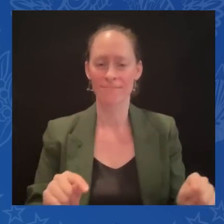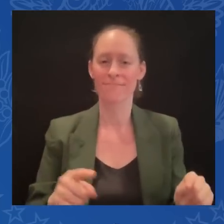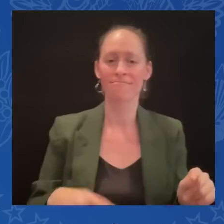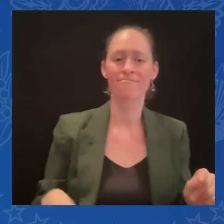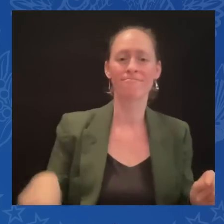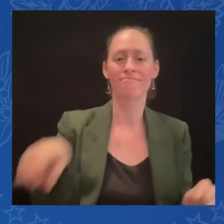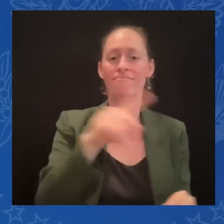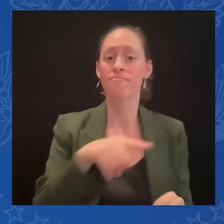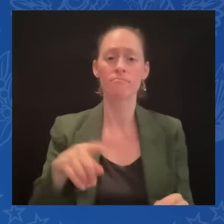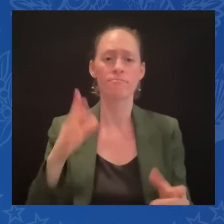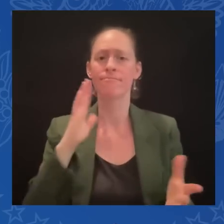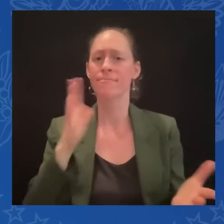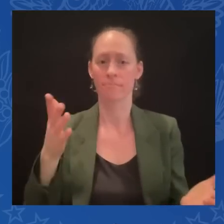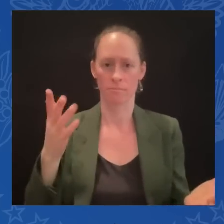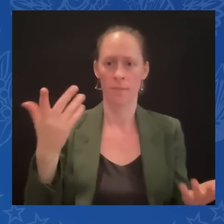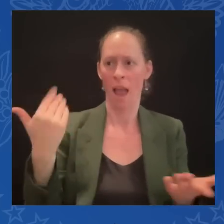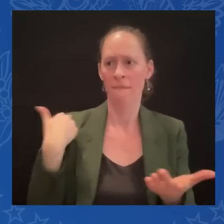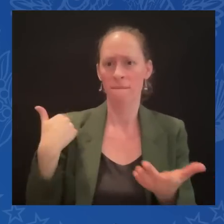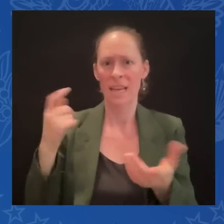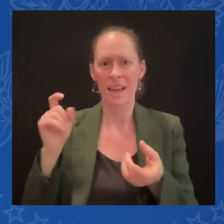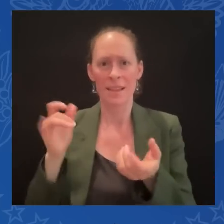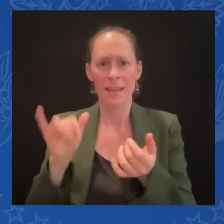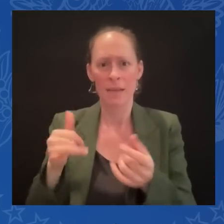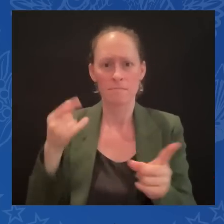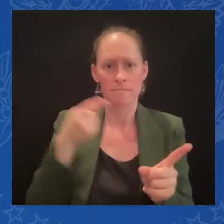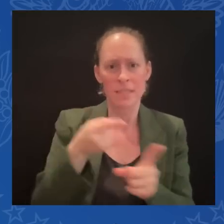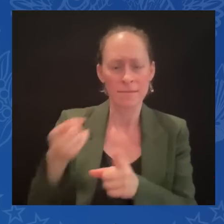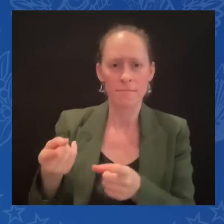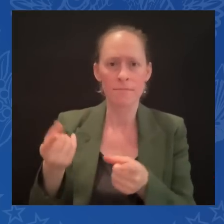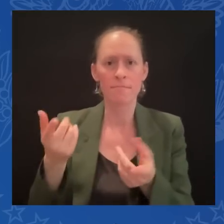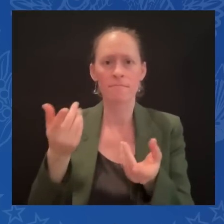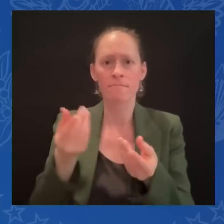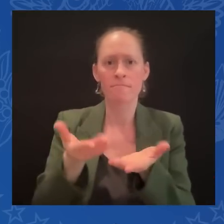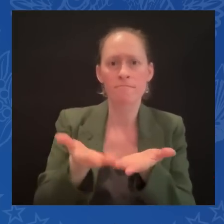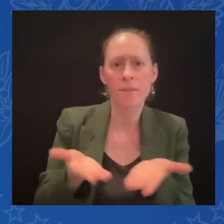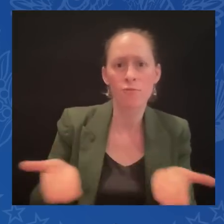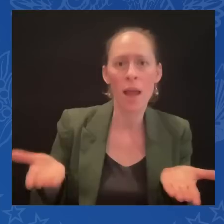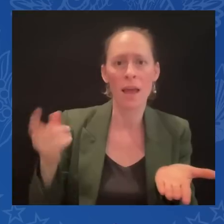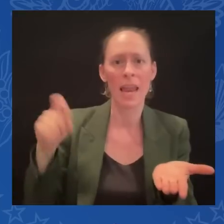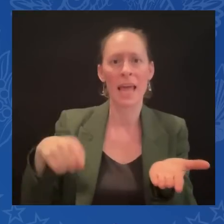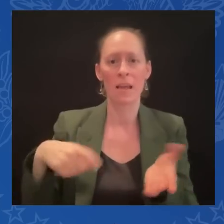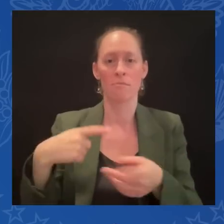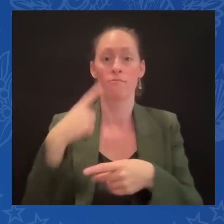$3.5 billion to build a battery materials manufacturing plant,